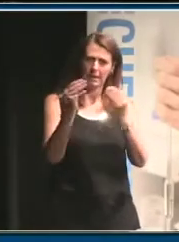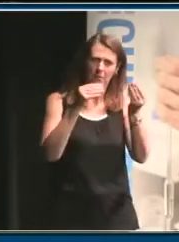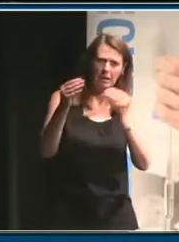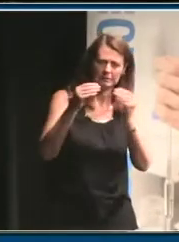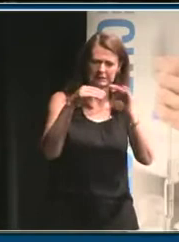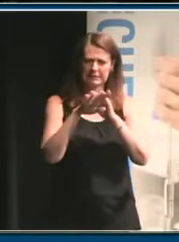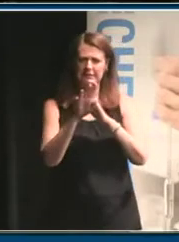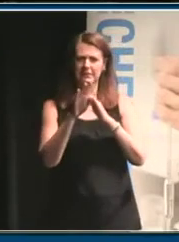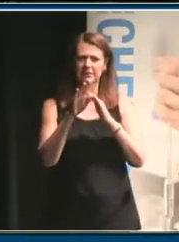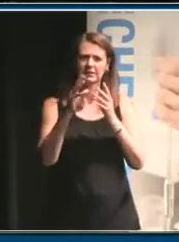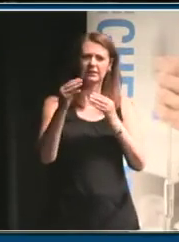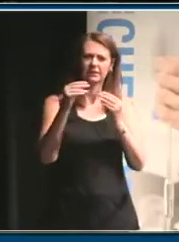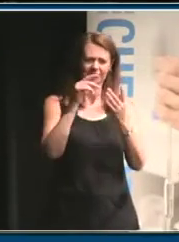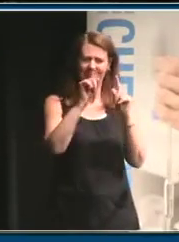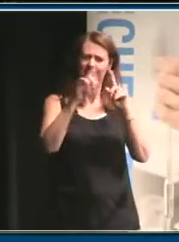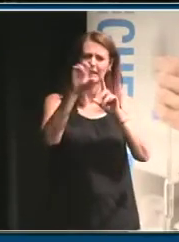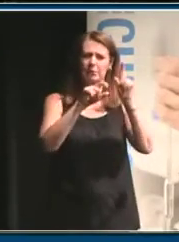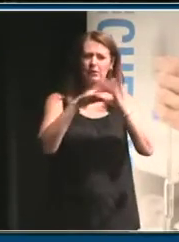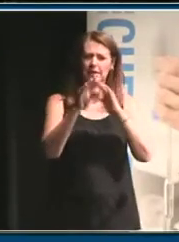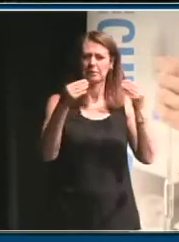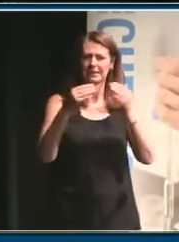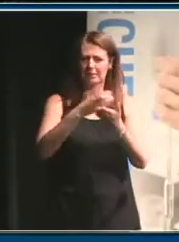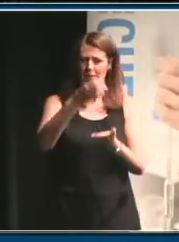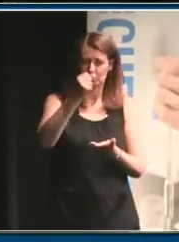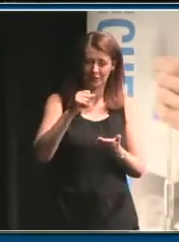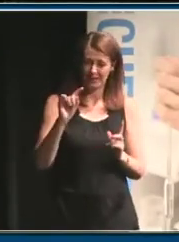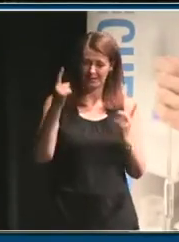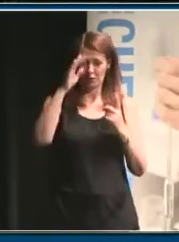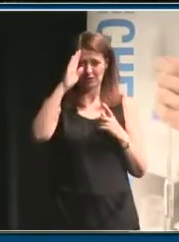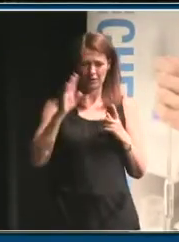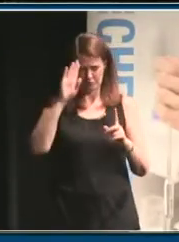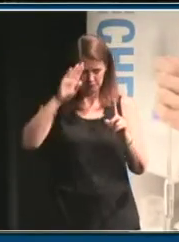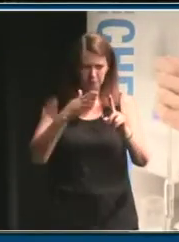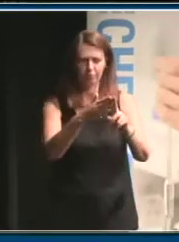I don’t know if you remember that the first country to address this was Canada. Canada